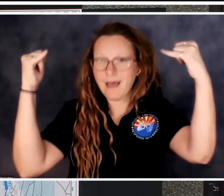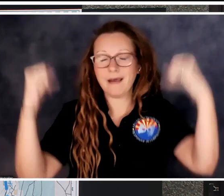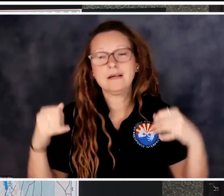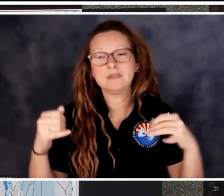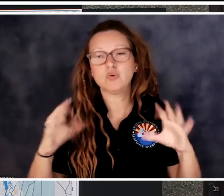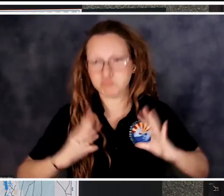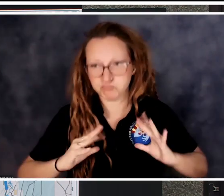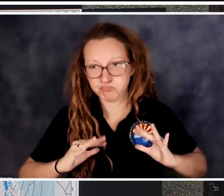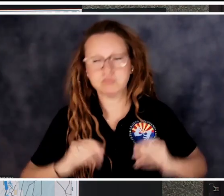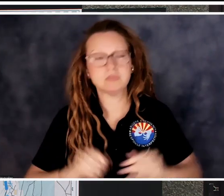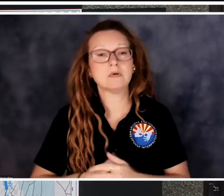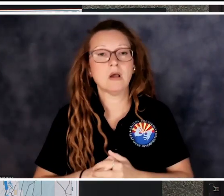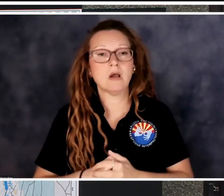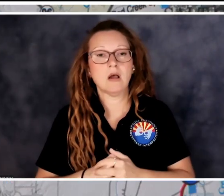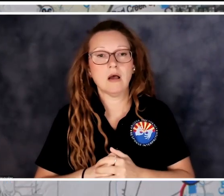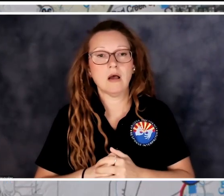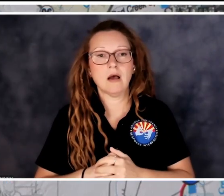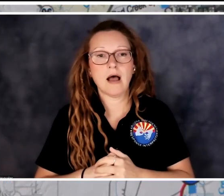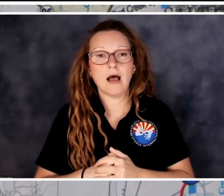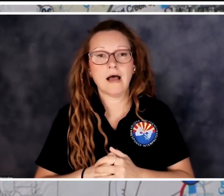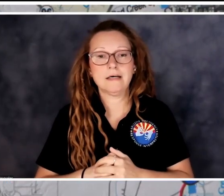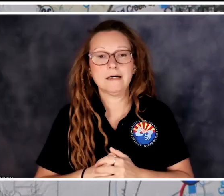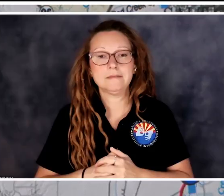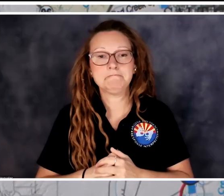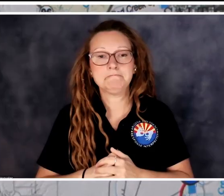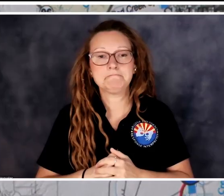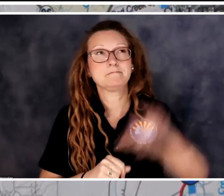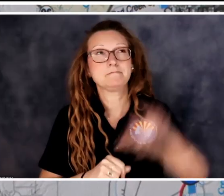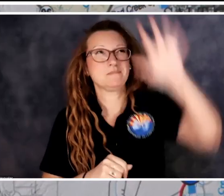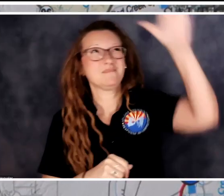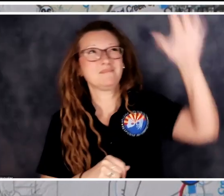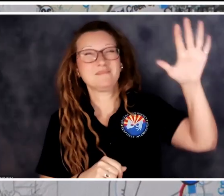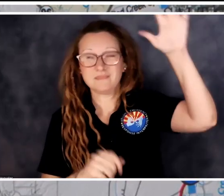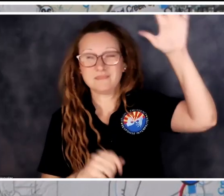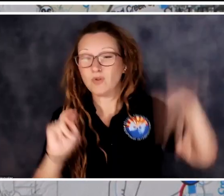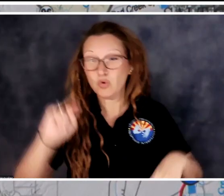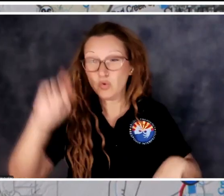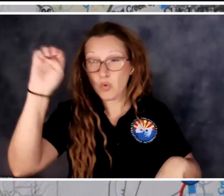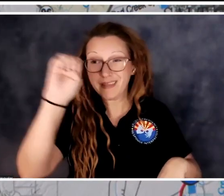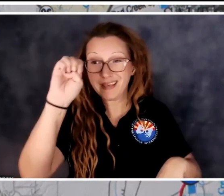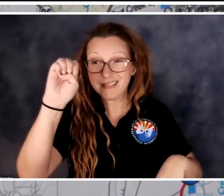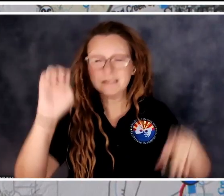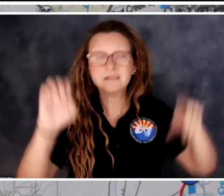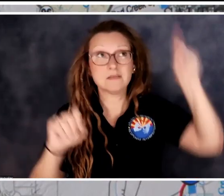and being in our favor. We continue to work the heat along the northeast part.